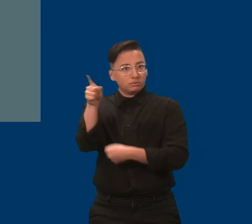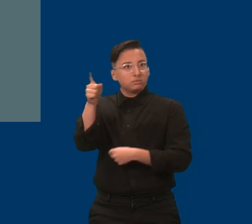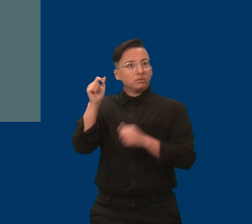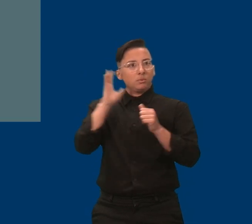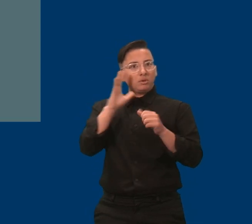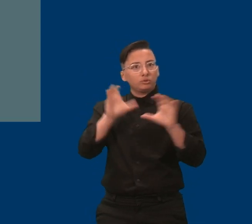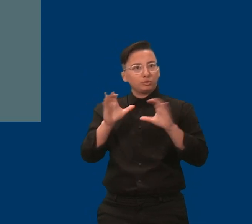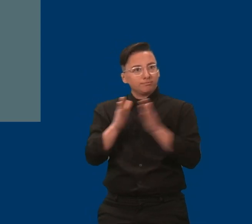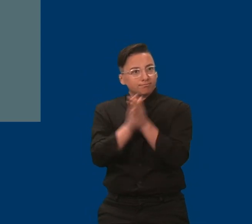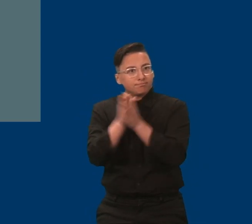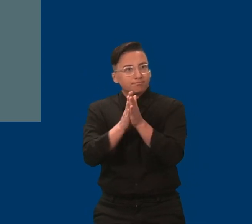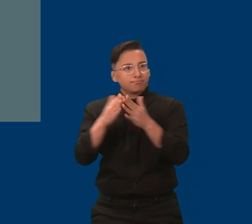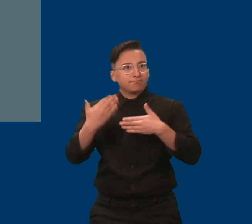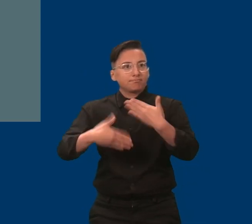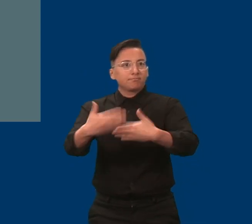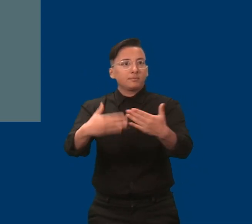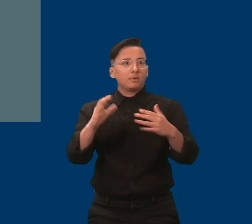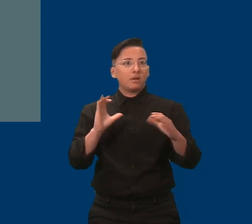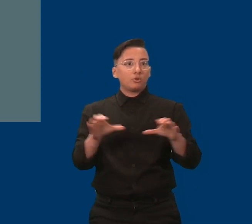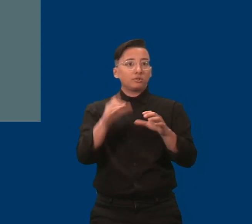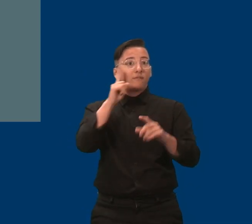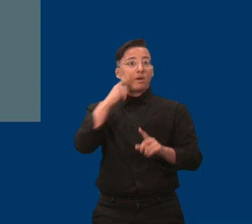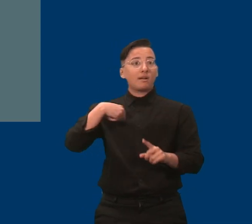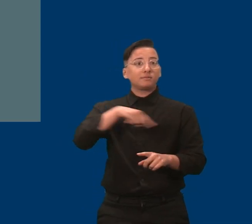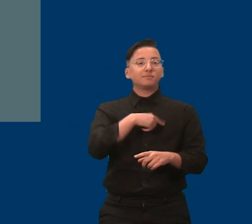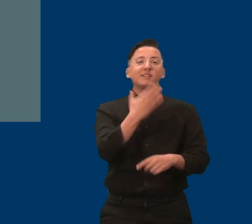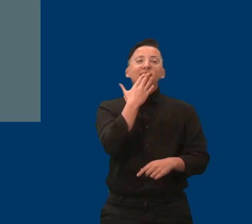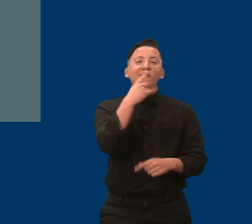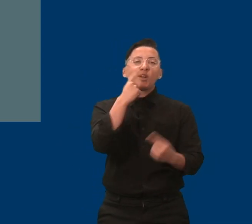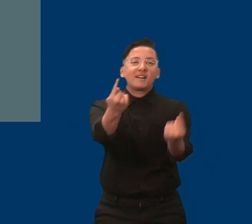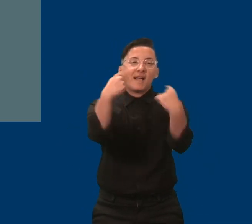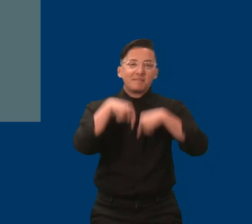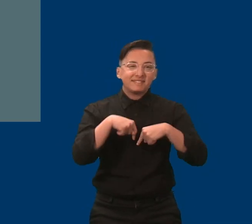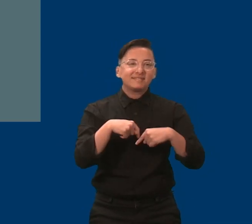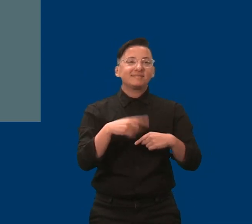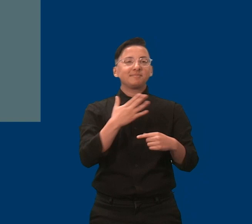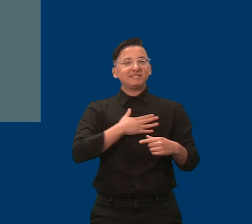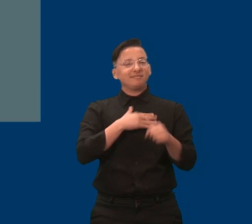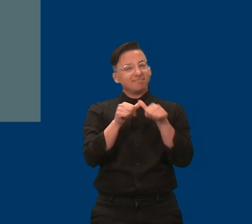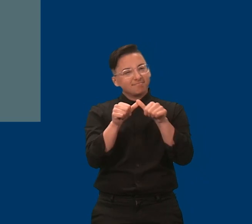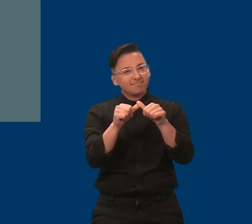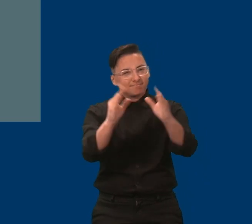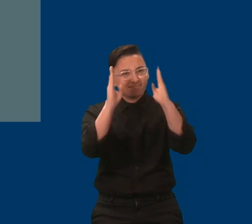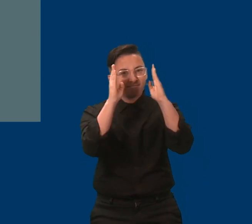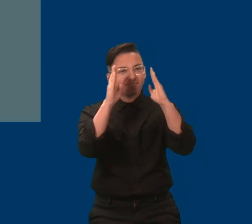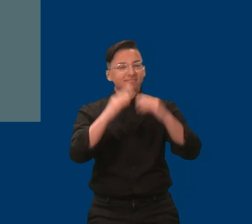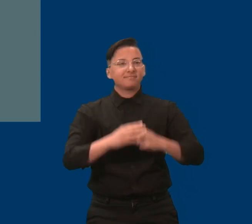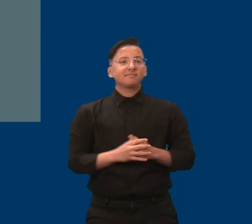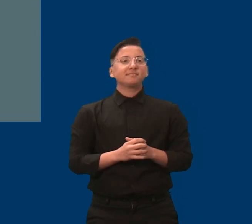continue to stay engaged throughout the session. Your elected leaders need to hear from you.